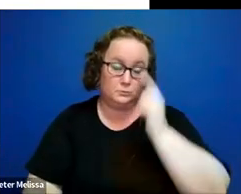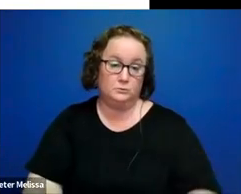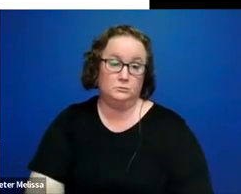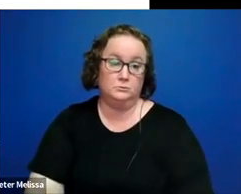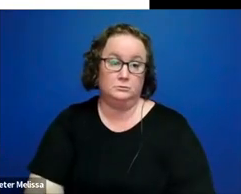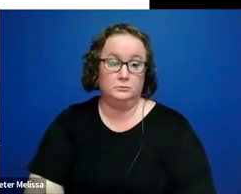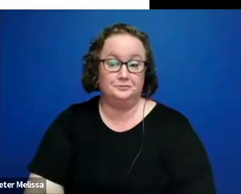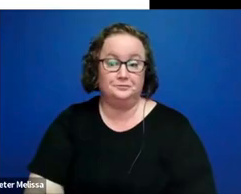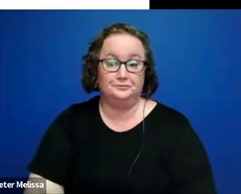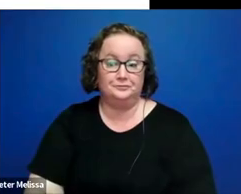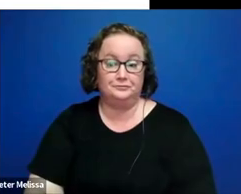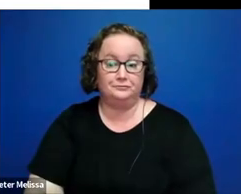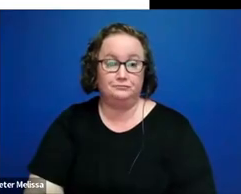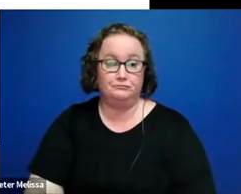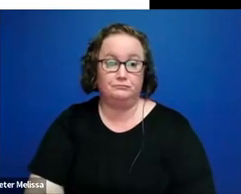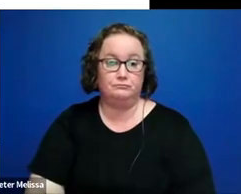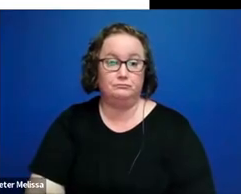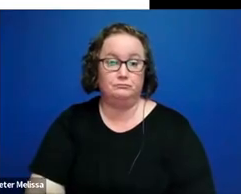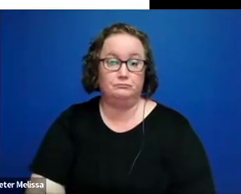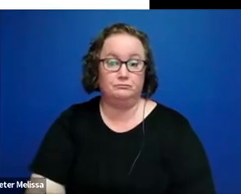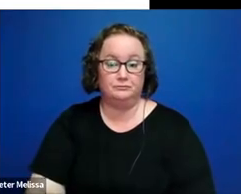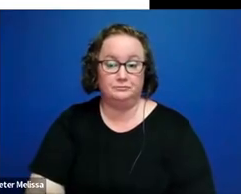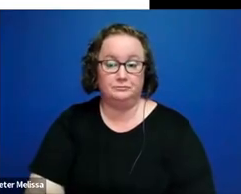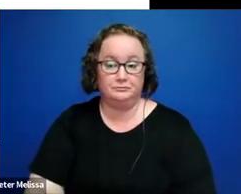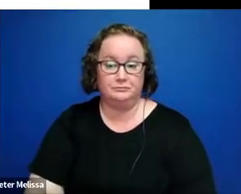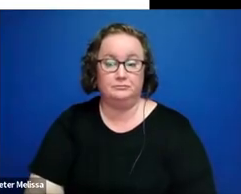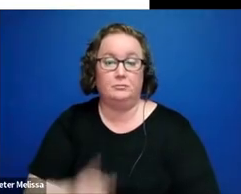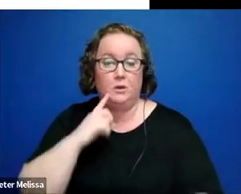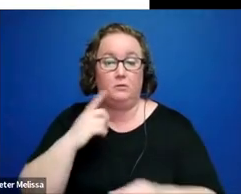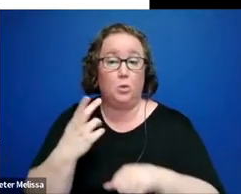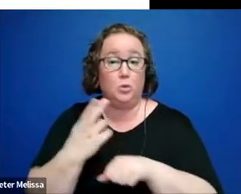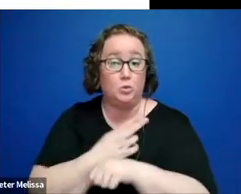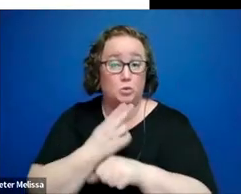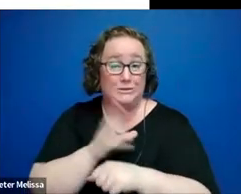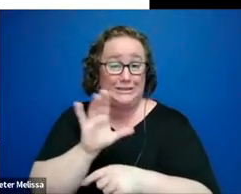Just some use cases for our dashboard before I dive into it.